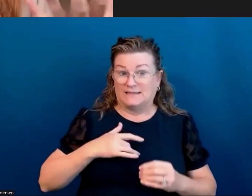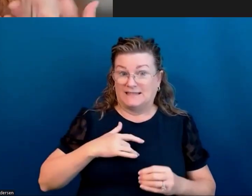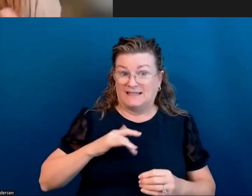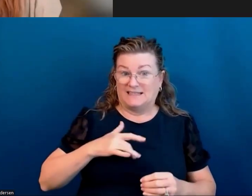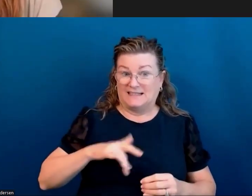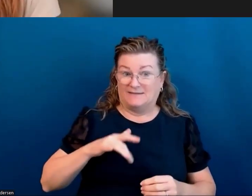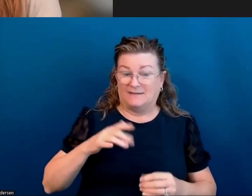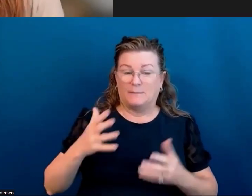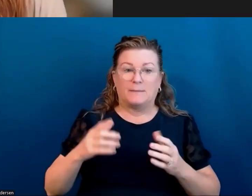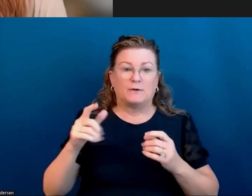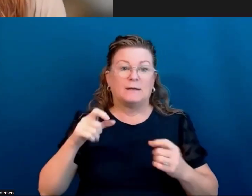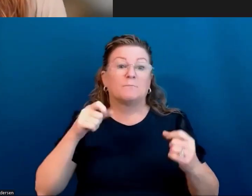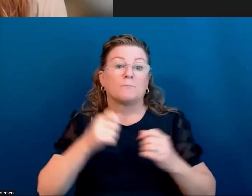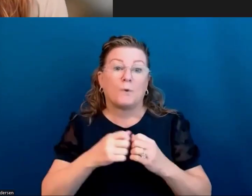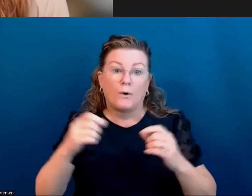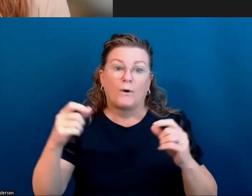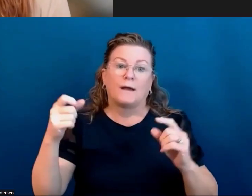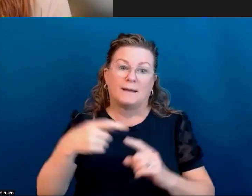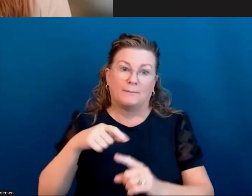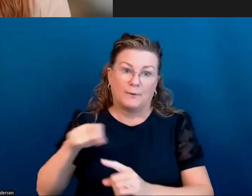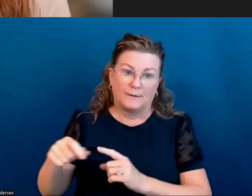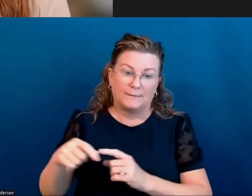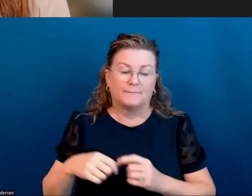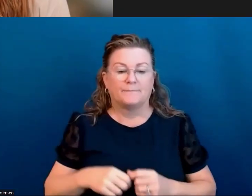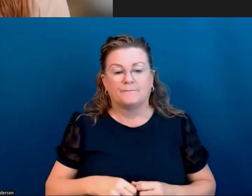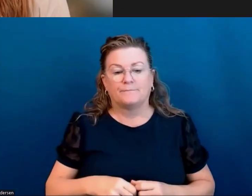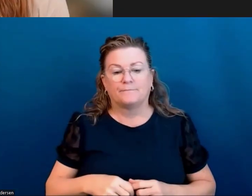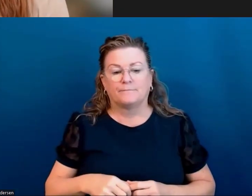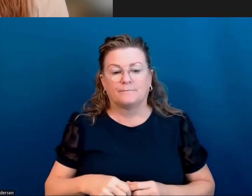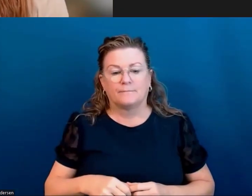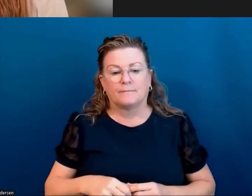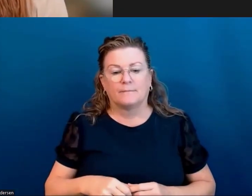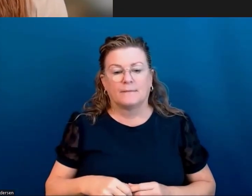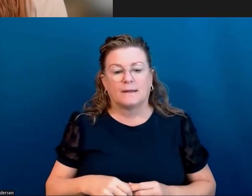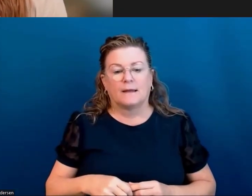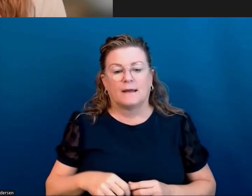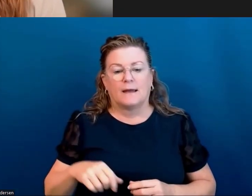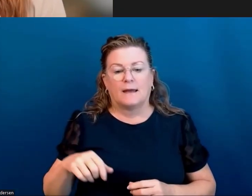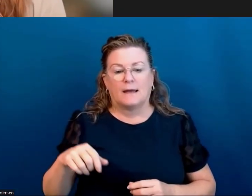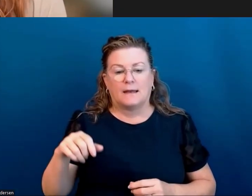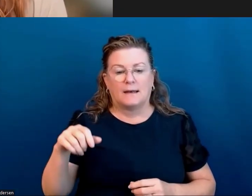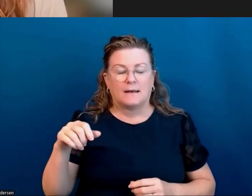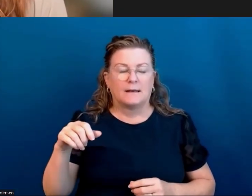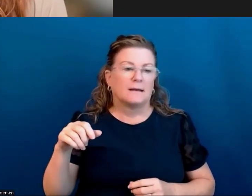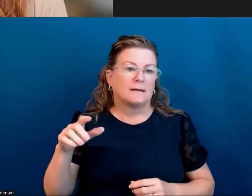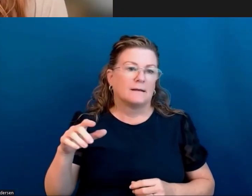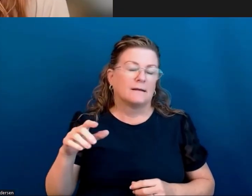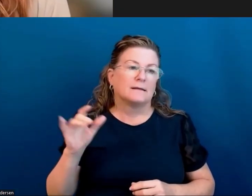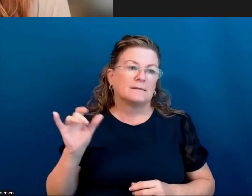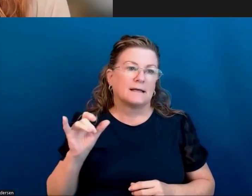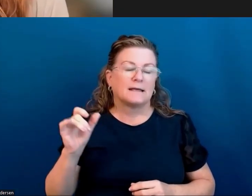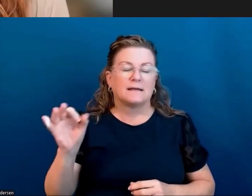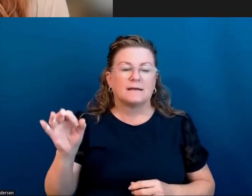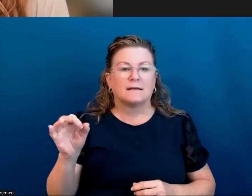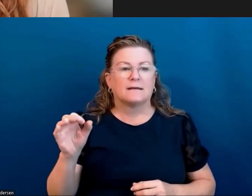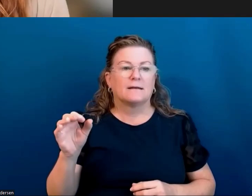more input. And by thing is always like she you both deserve